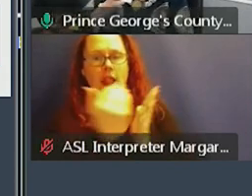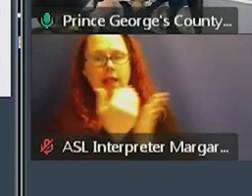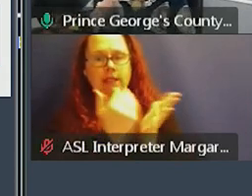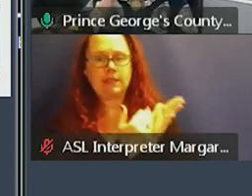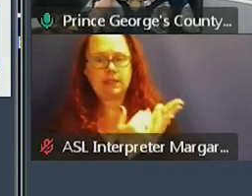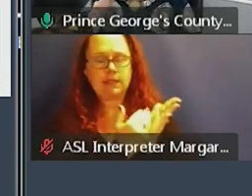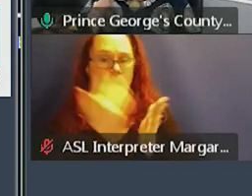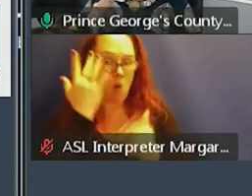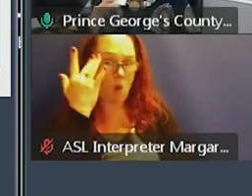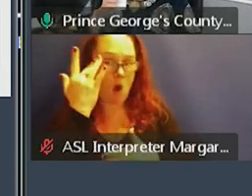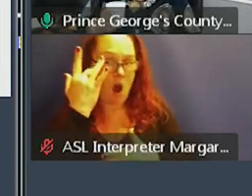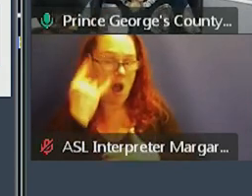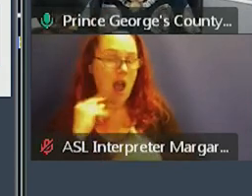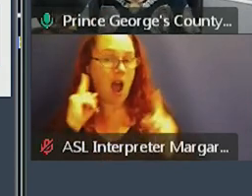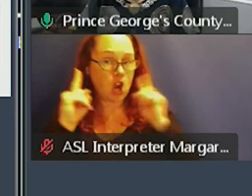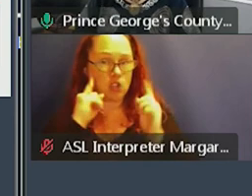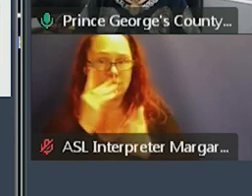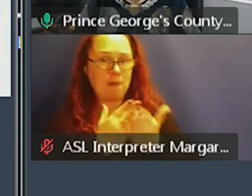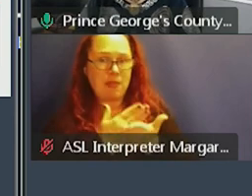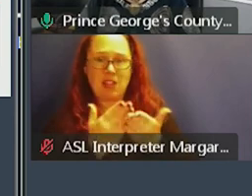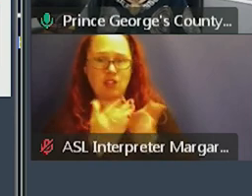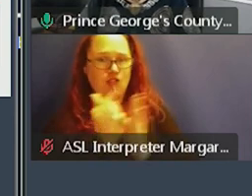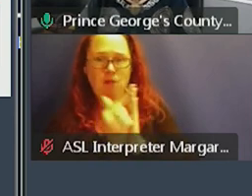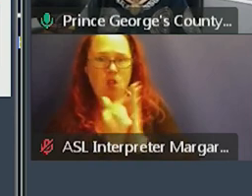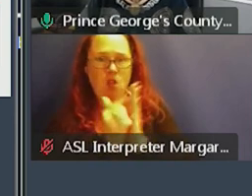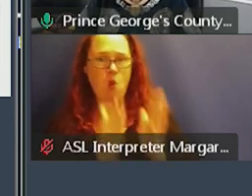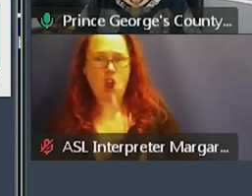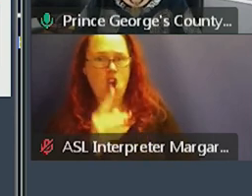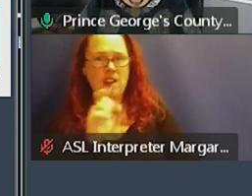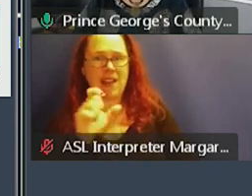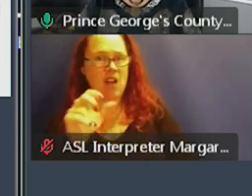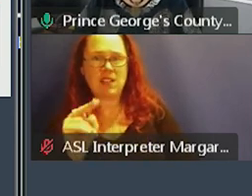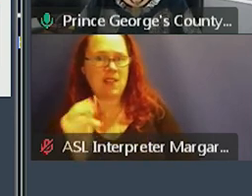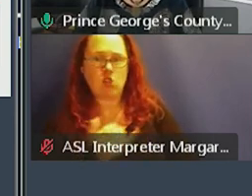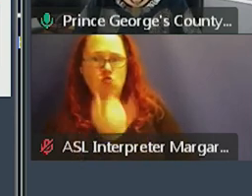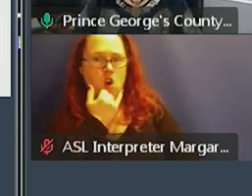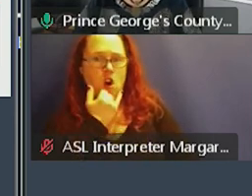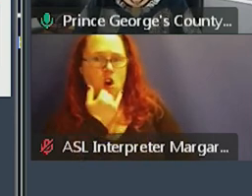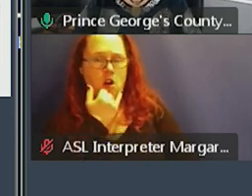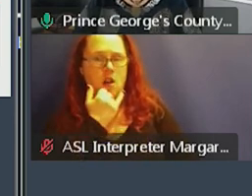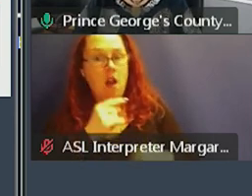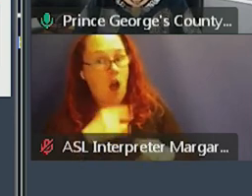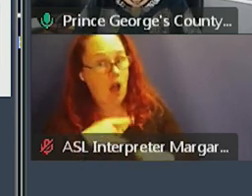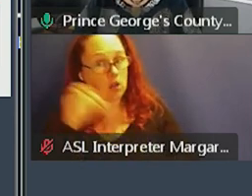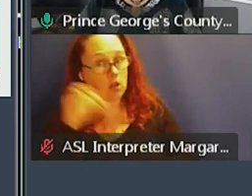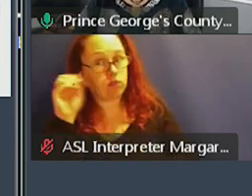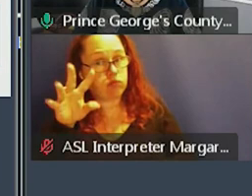Nelson that are just, that really needs to be corrected for the record, but I can do now, or I can do that later.